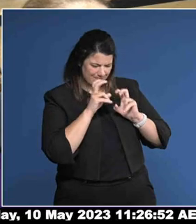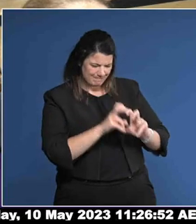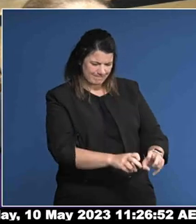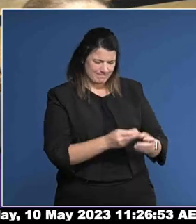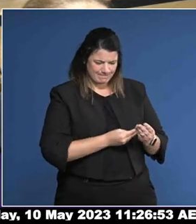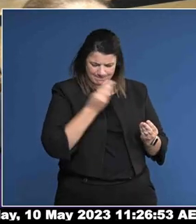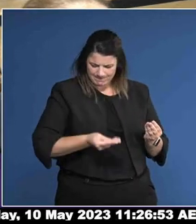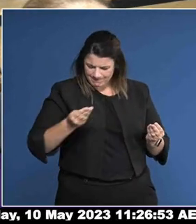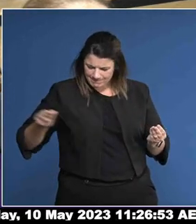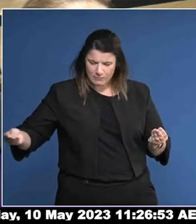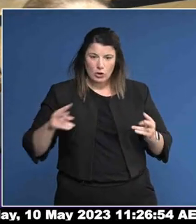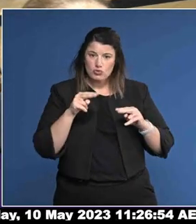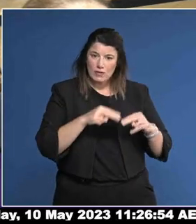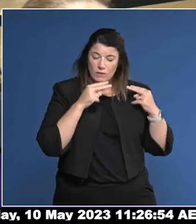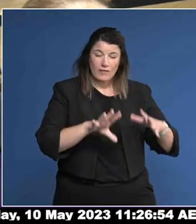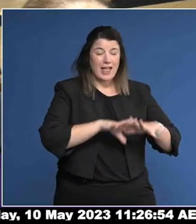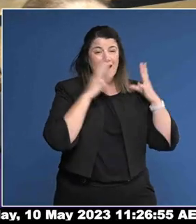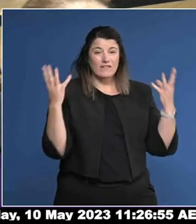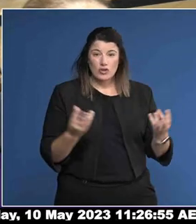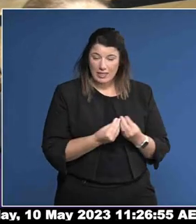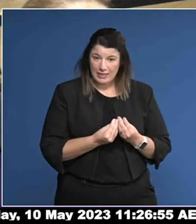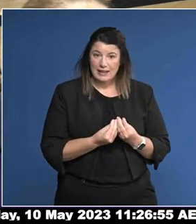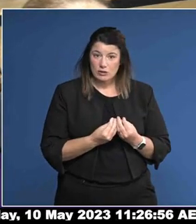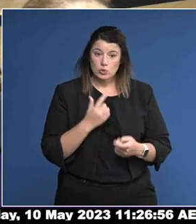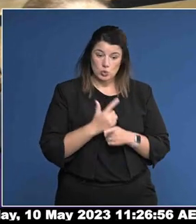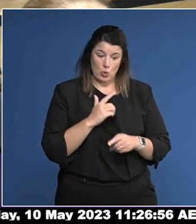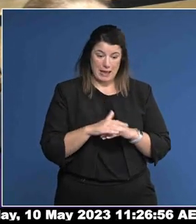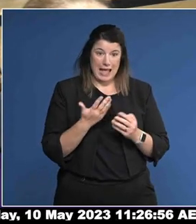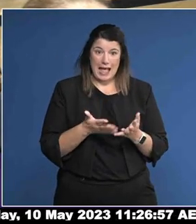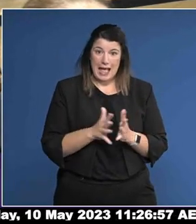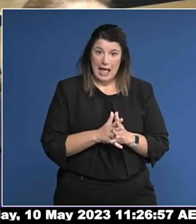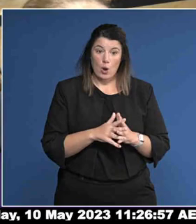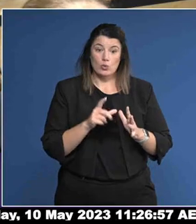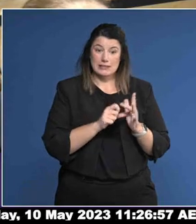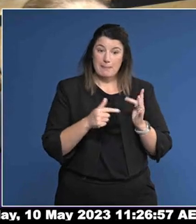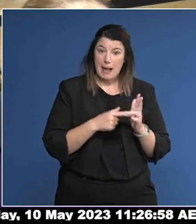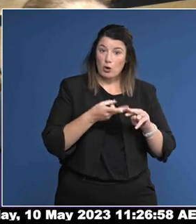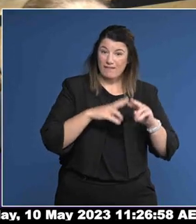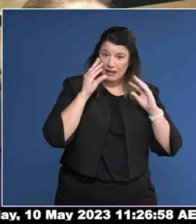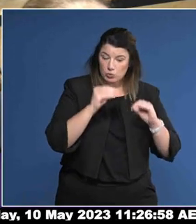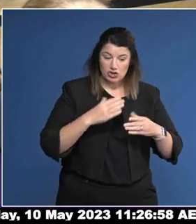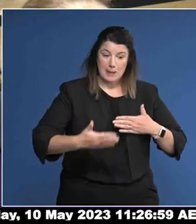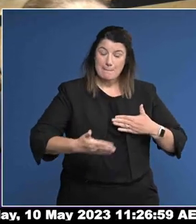addresses the management of child protection, children with disabilities and